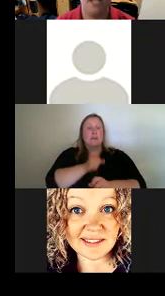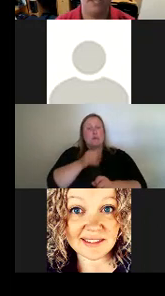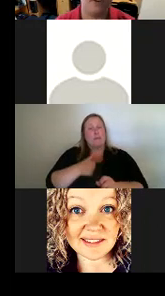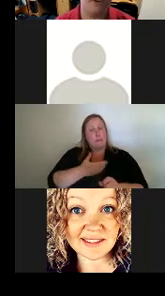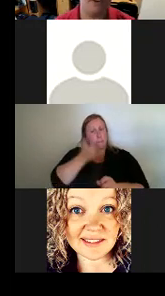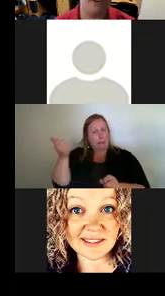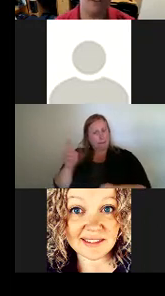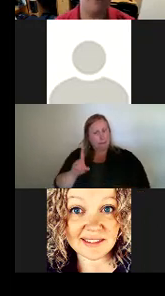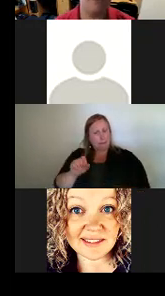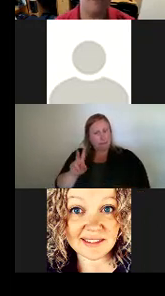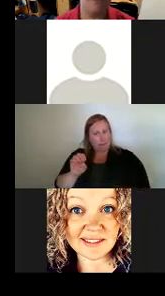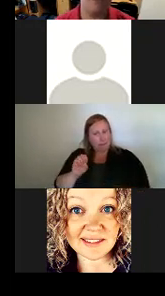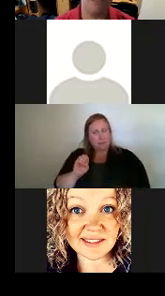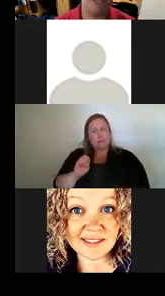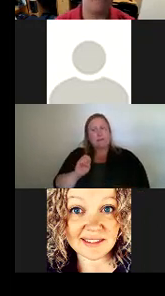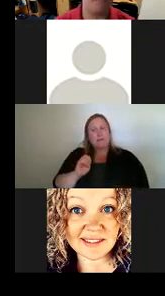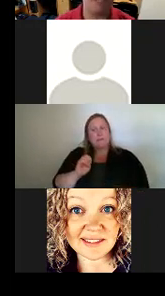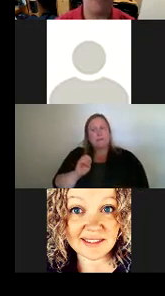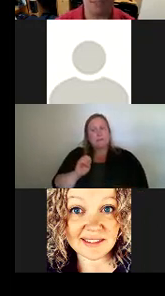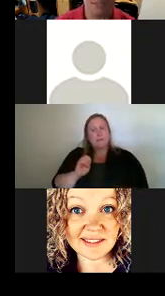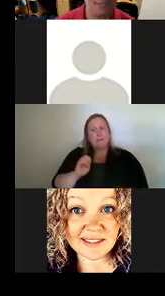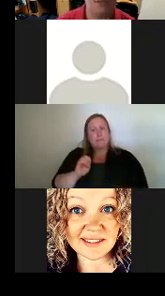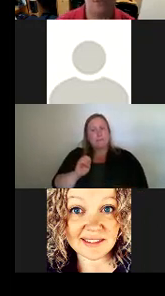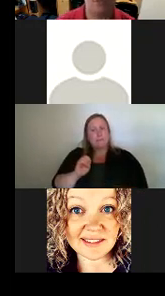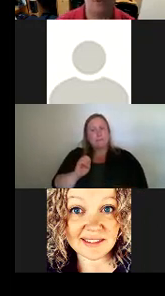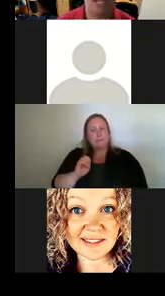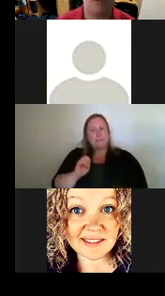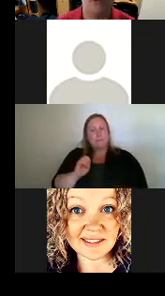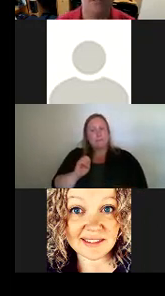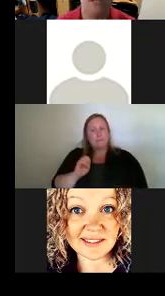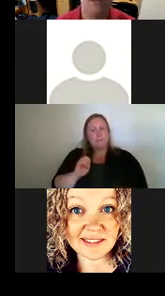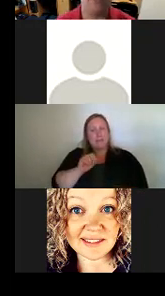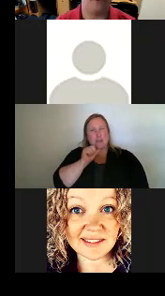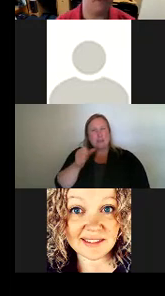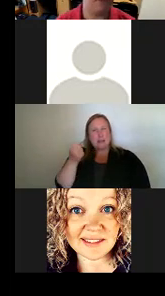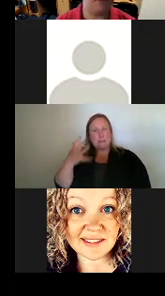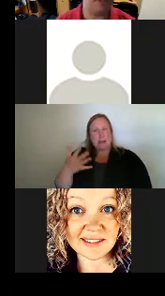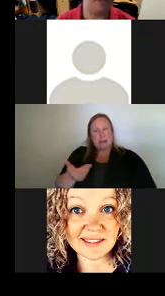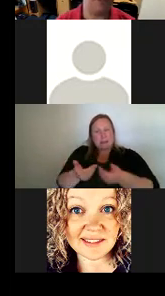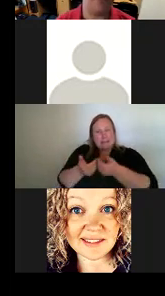THERE IS NOT AS MANY, JUST STAND ALONE BRAILLE KEYBOARDS, BUT YOU COULD STILL FIND SOME.